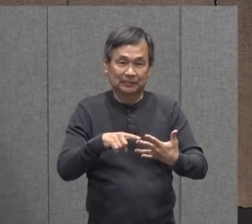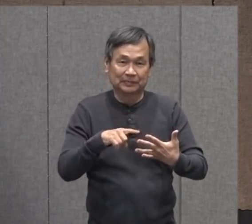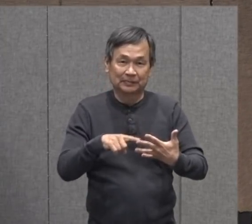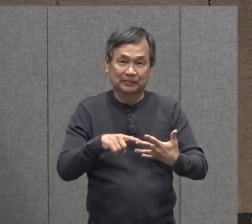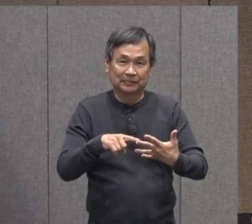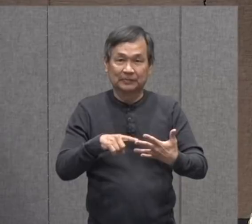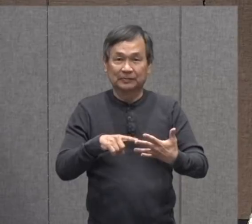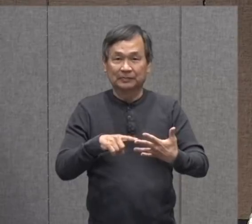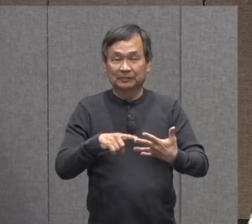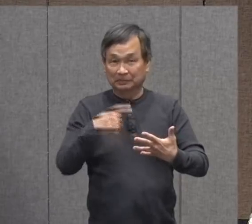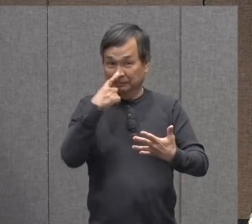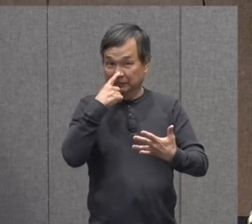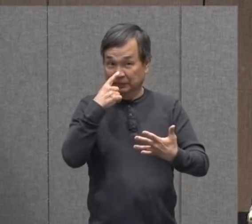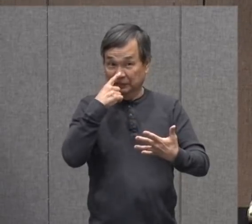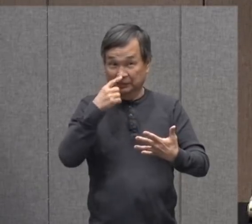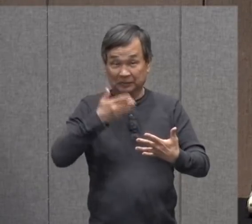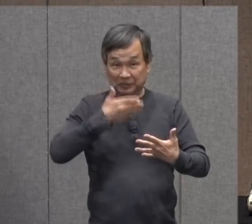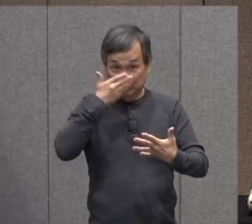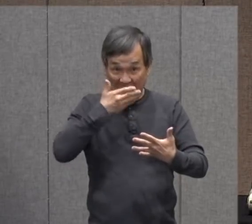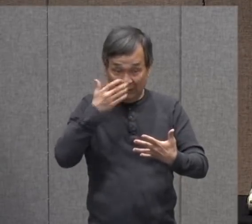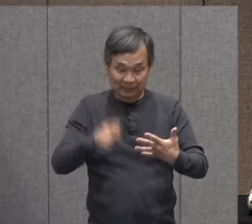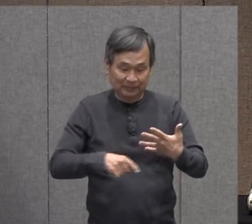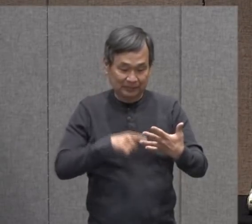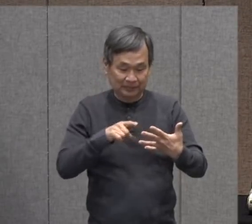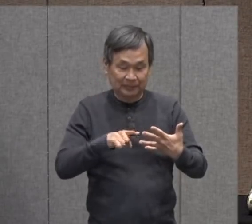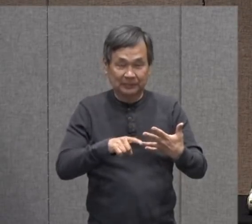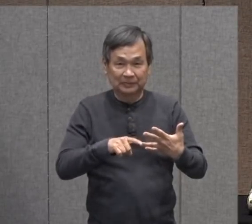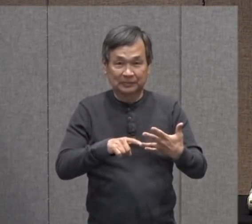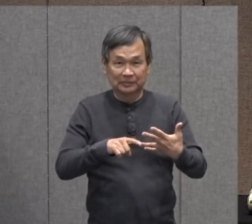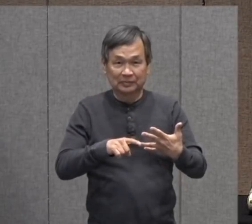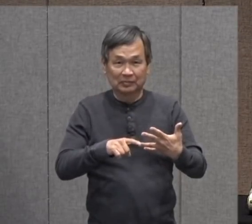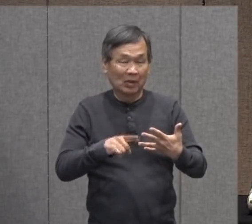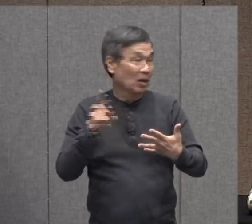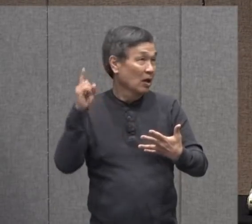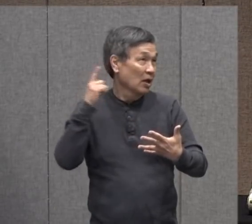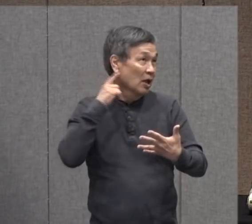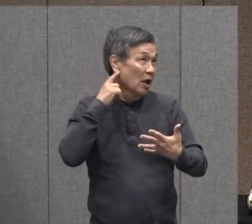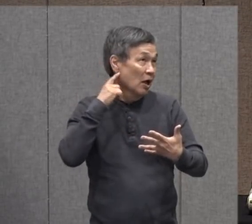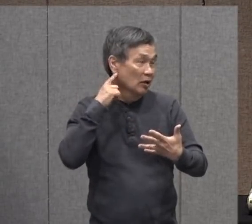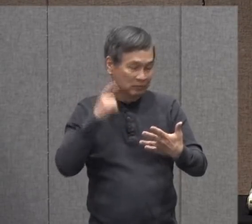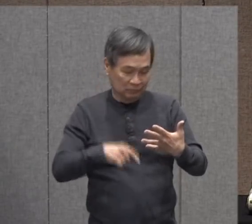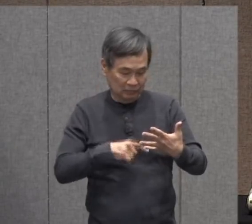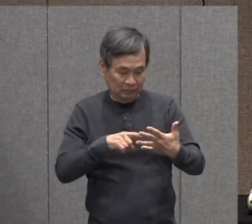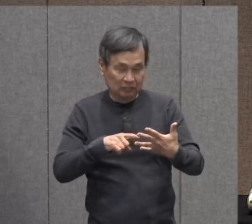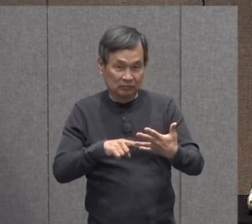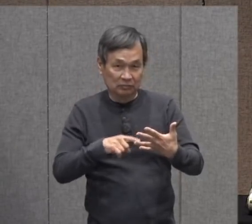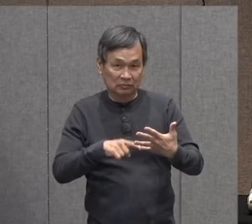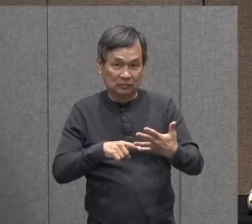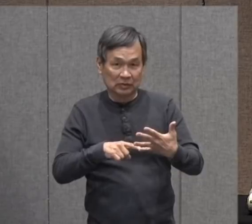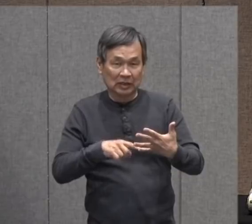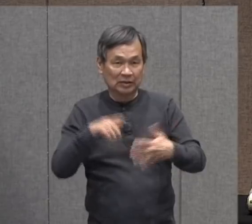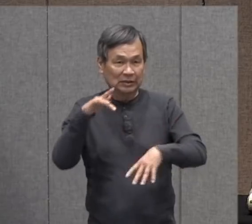our sense of smell, our hearing and our sense of touch.